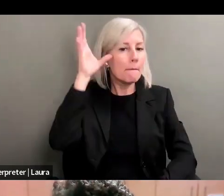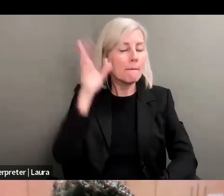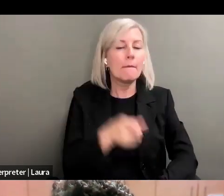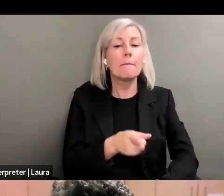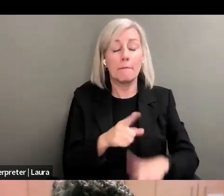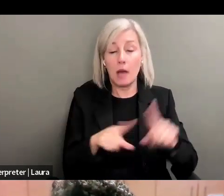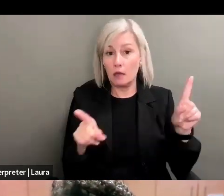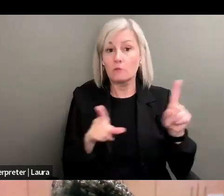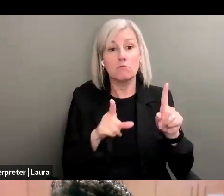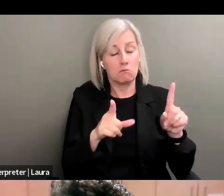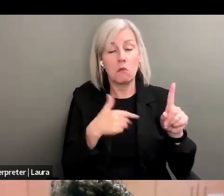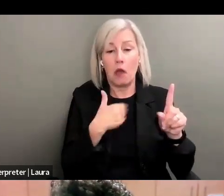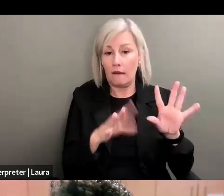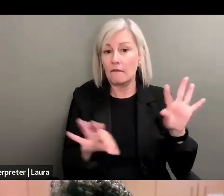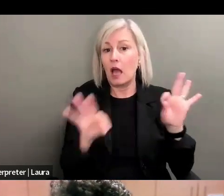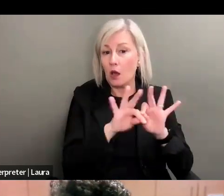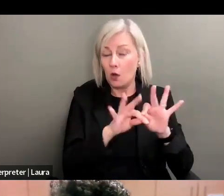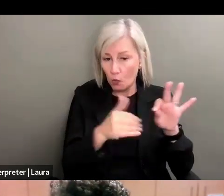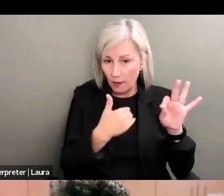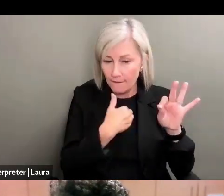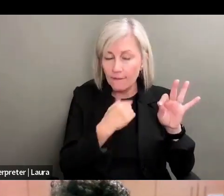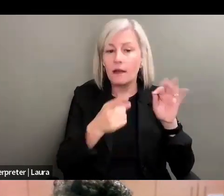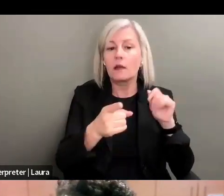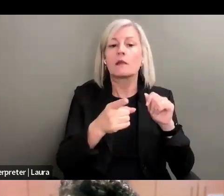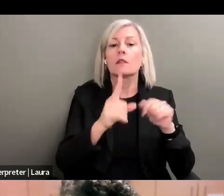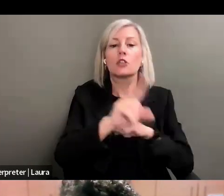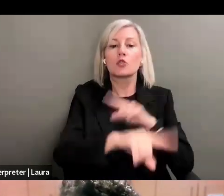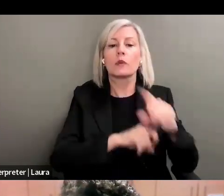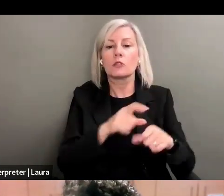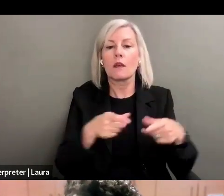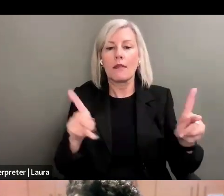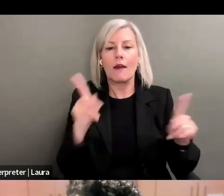these two or these questionnaires that allow for that transition from